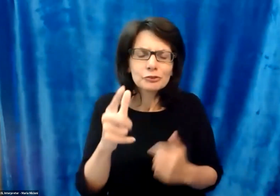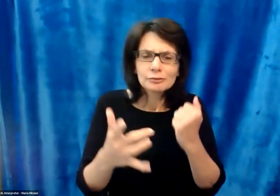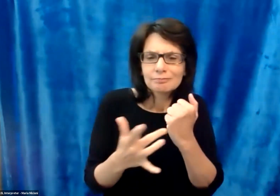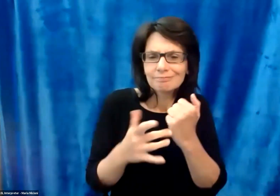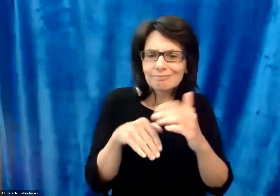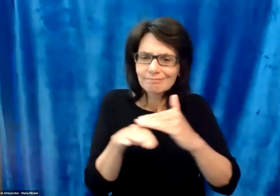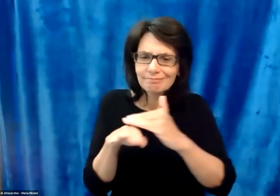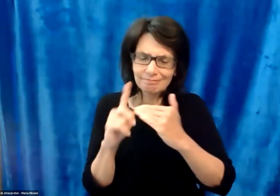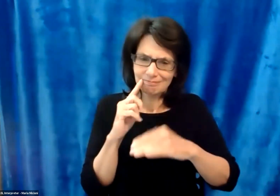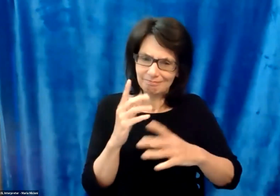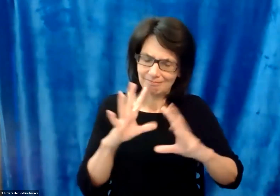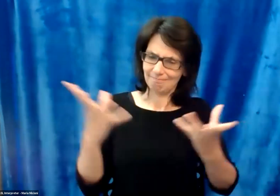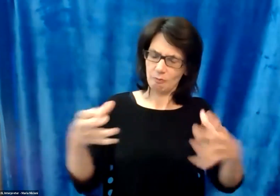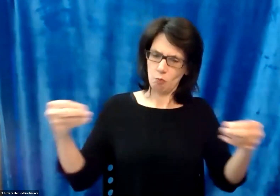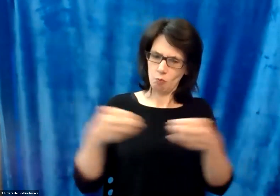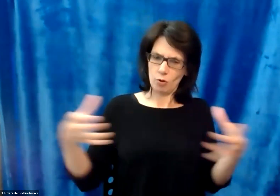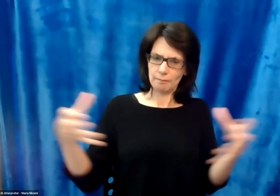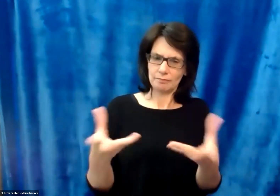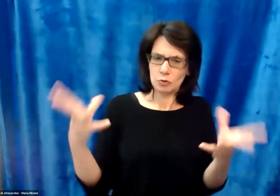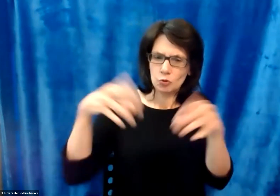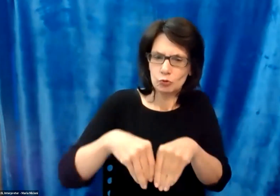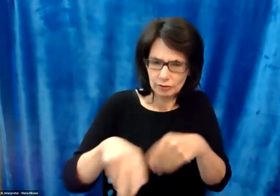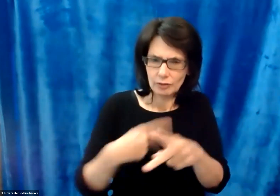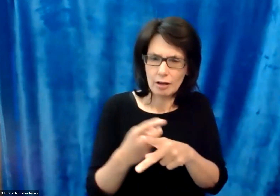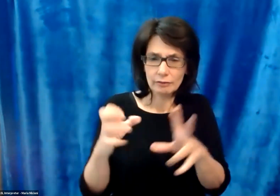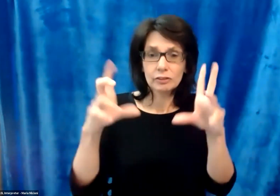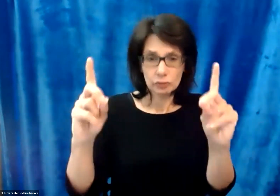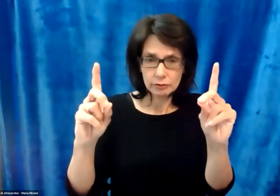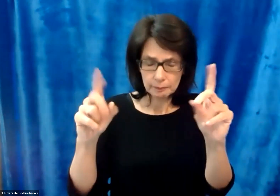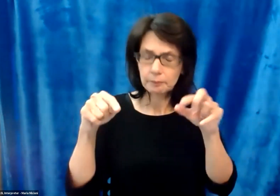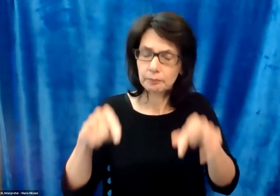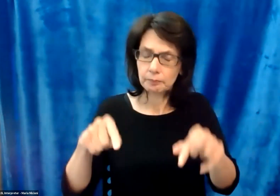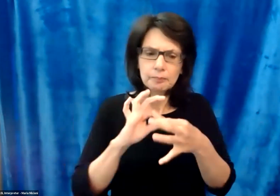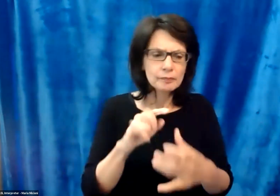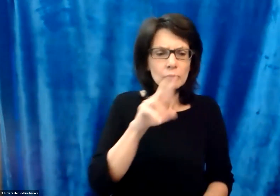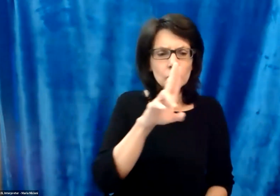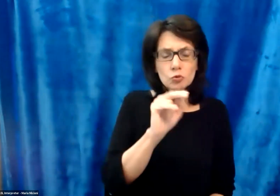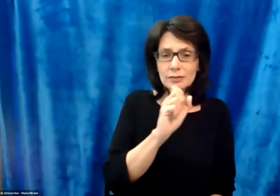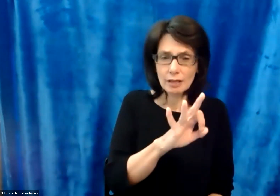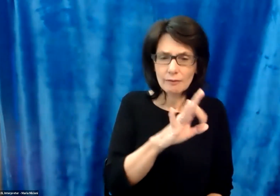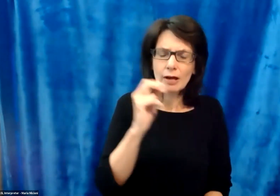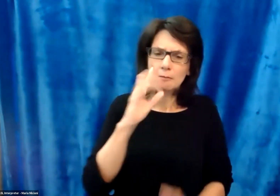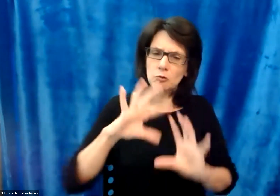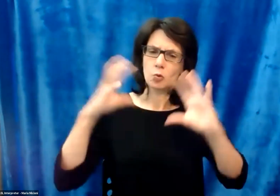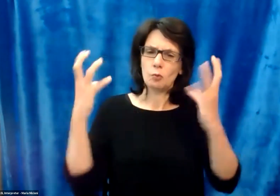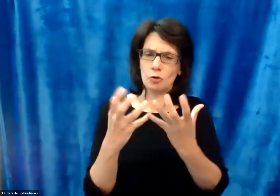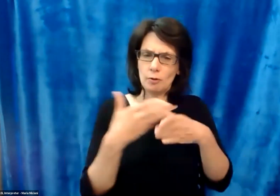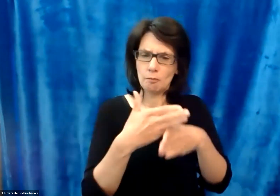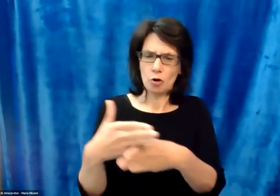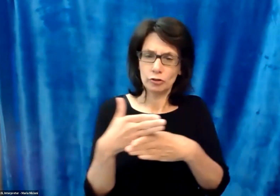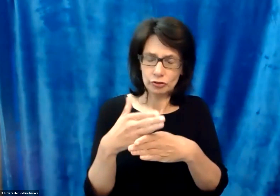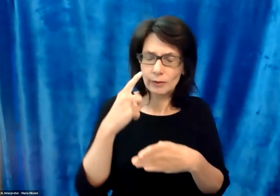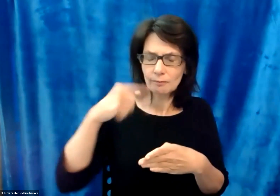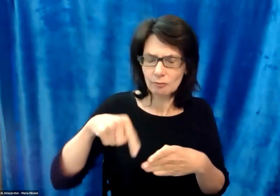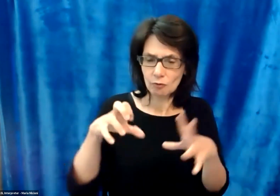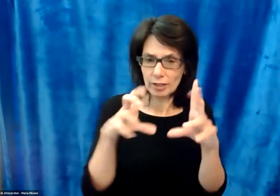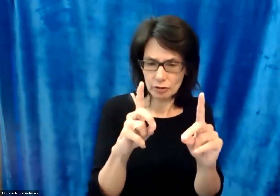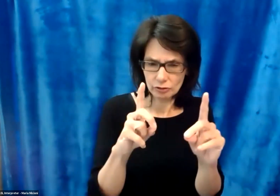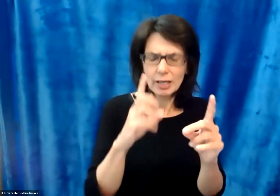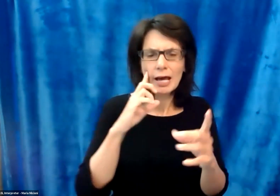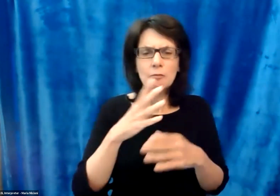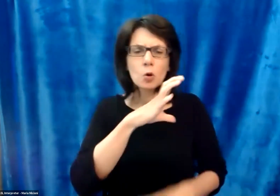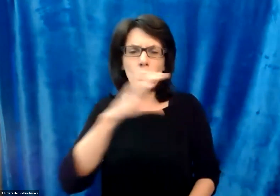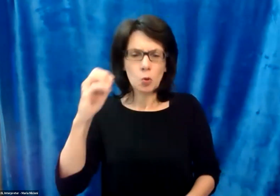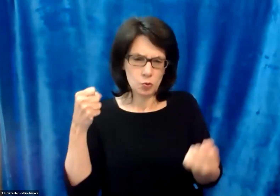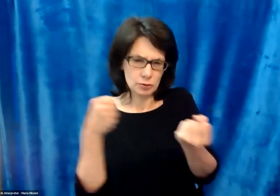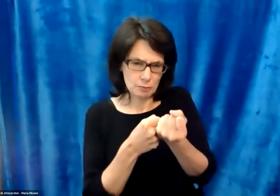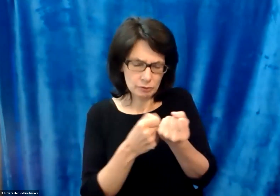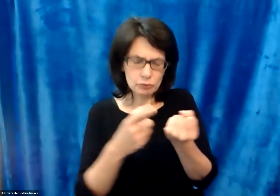Asma Maladwala - UNICEF: This side event has been organized by UNICEF, with support from the global partnership on education and co sponsored by the Norway Ministry of Foreign Affairs, as well as FC do from the UK.